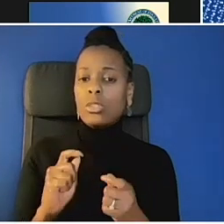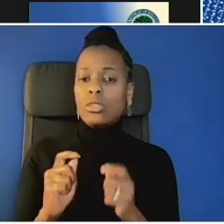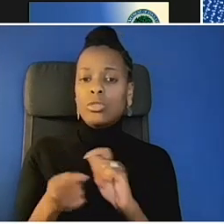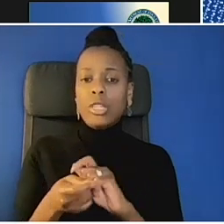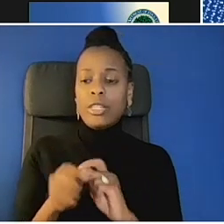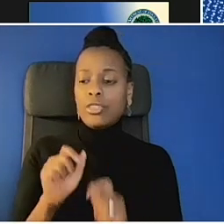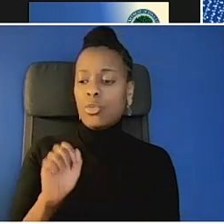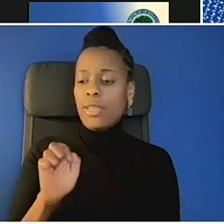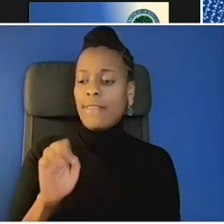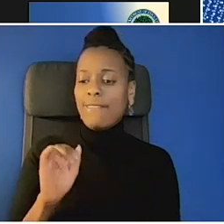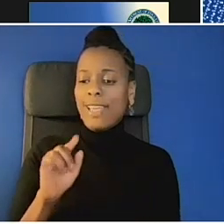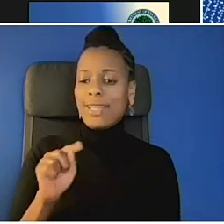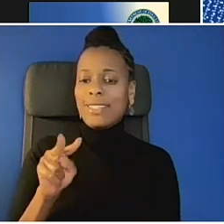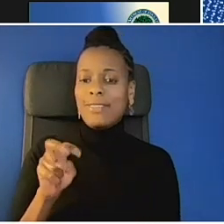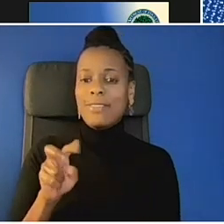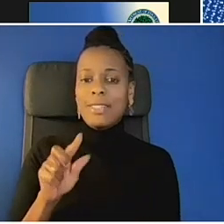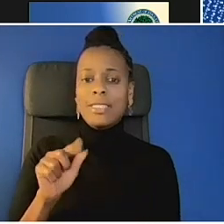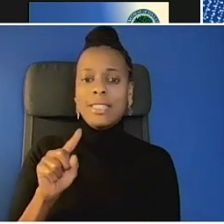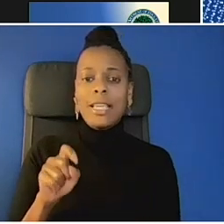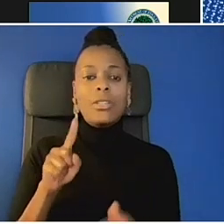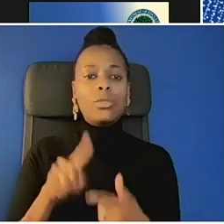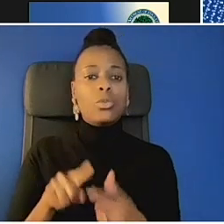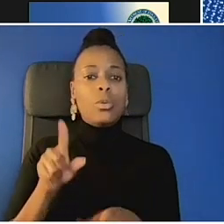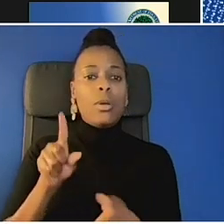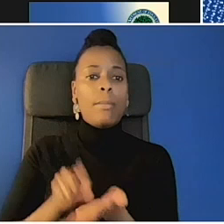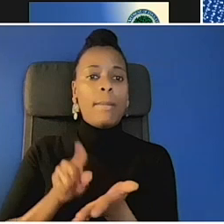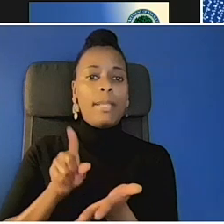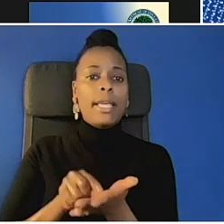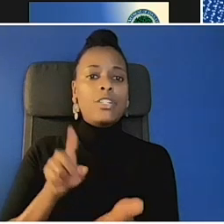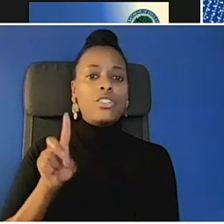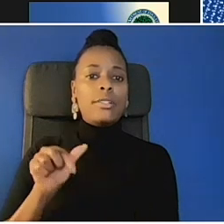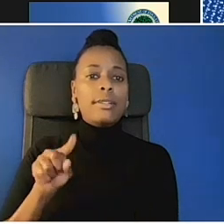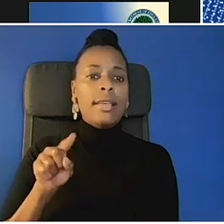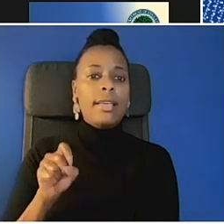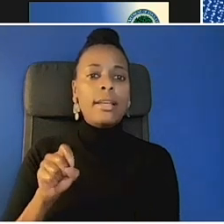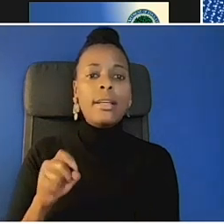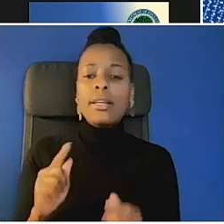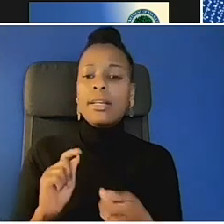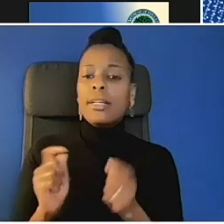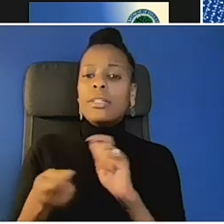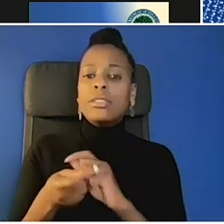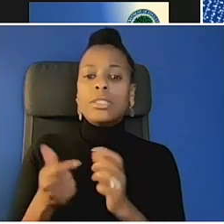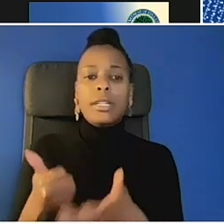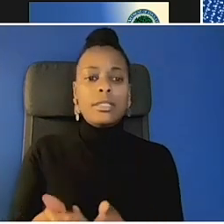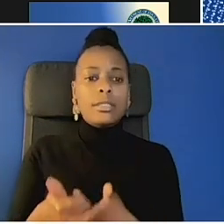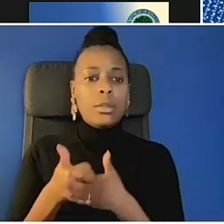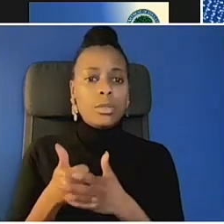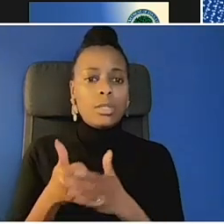regulation to publication date. We wanted this change because it helps us with the construction of our model.